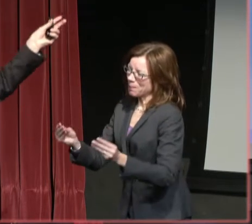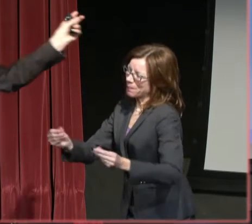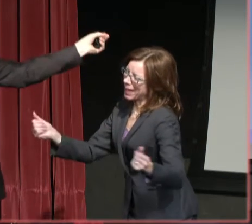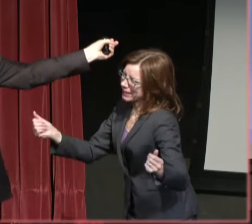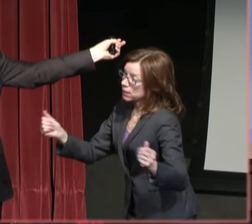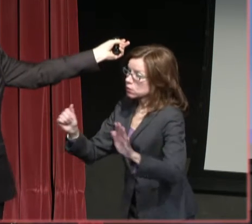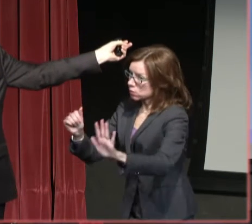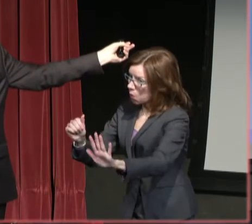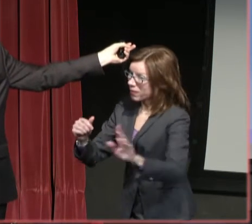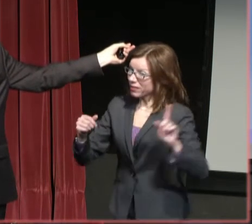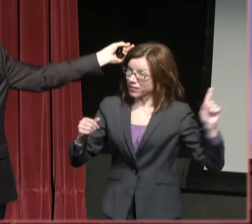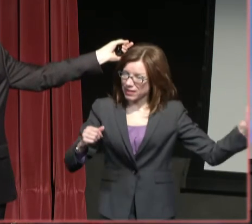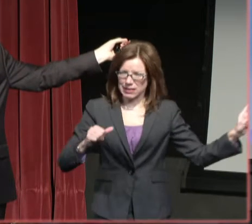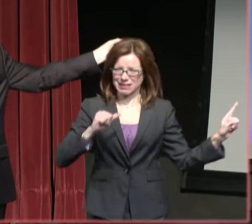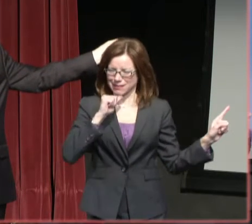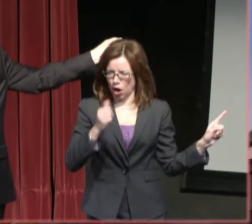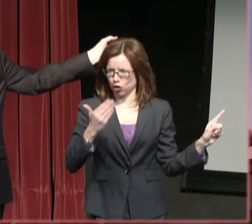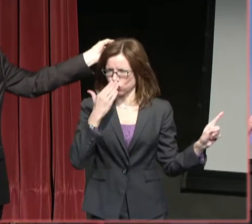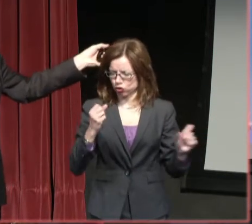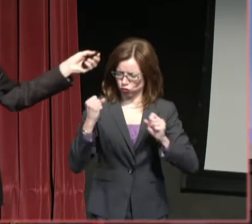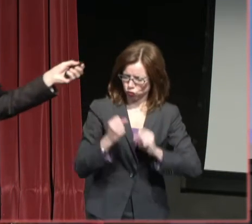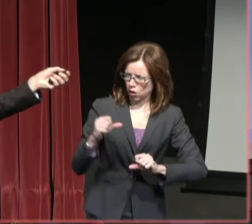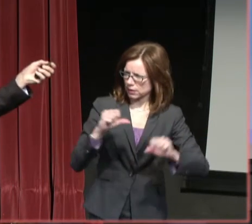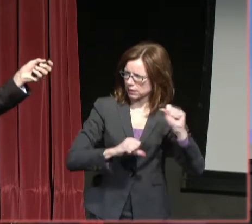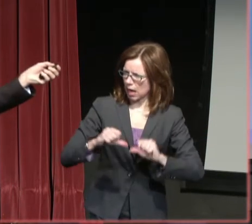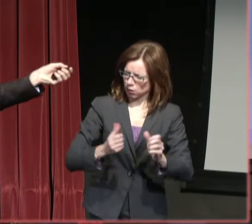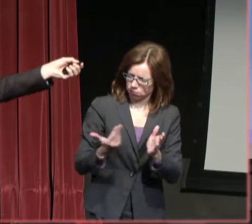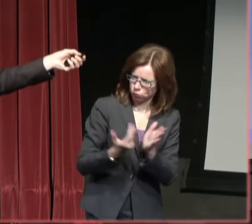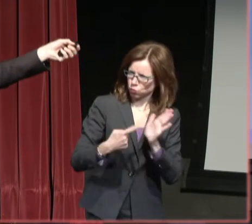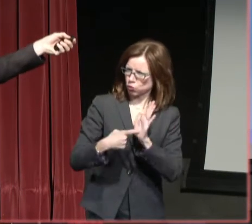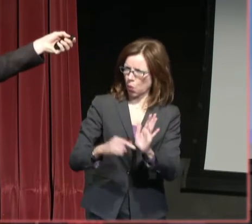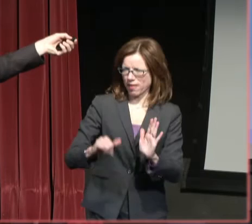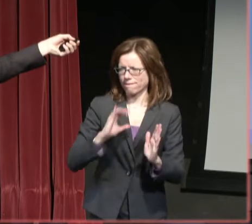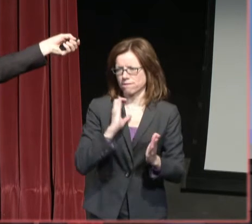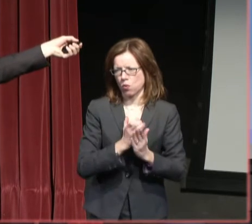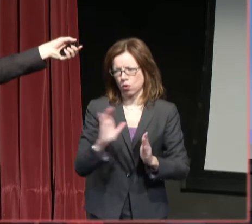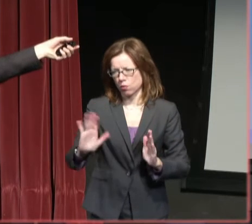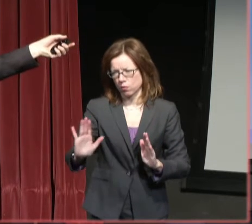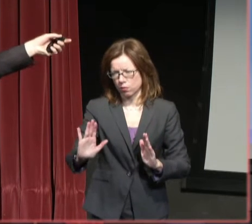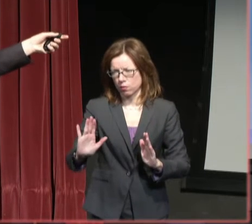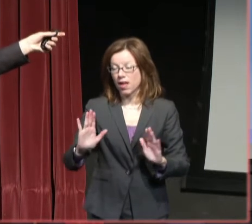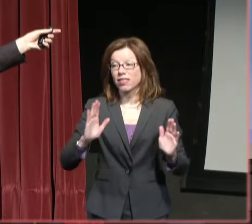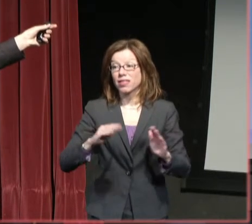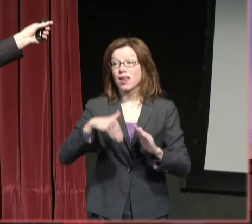So this is not a scientific thing to do, to show a photo like this. What I should be showing you is the next slide.